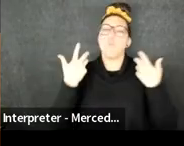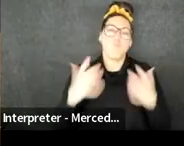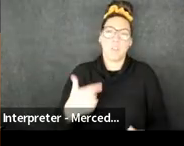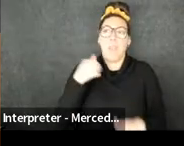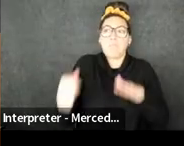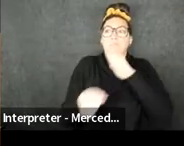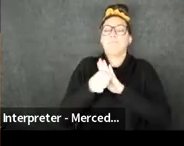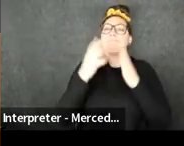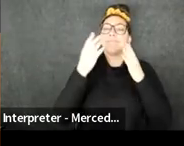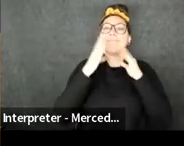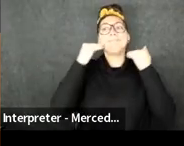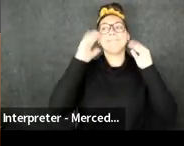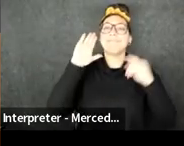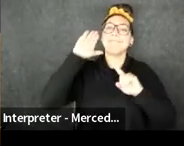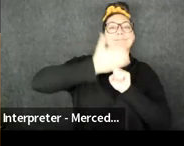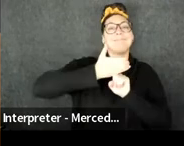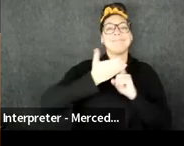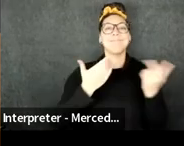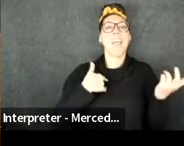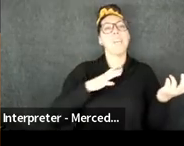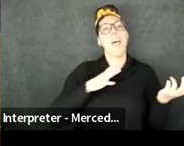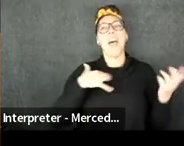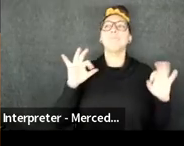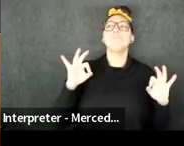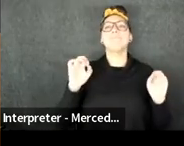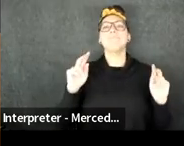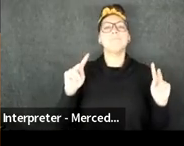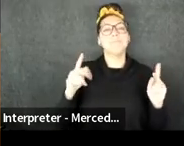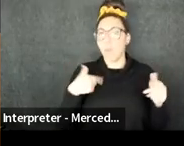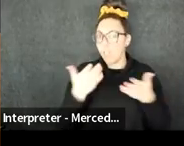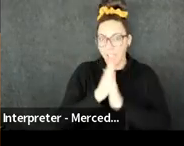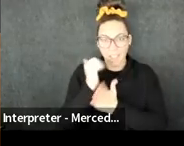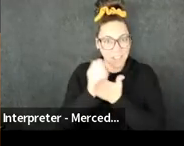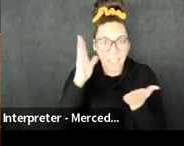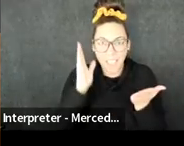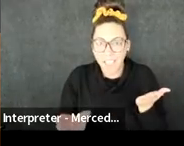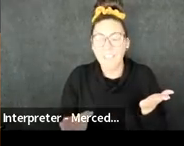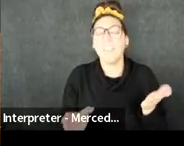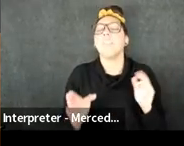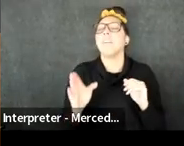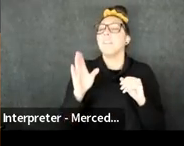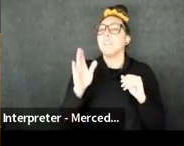So during that third semester, I was trying to do better for myself so that I can get back